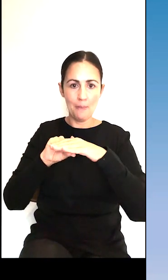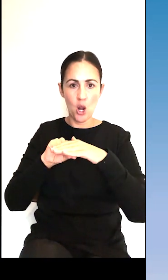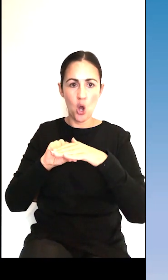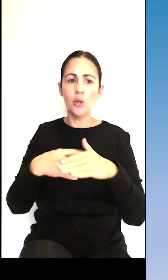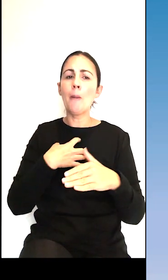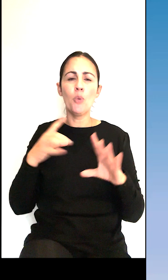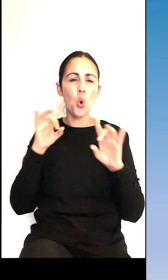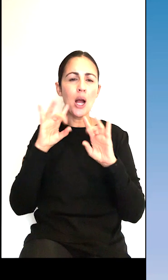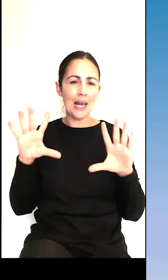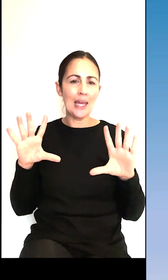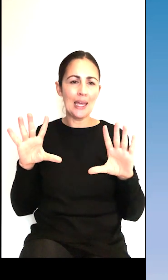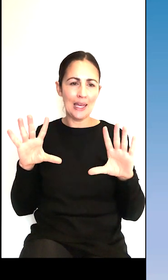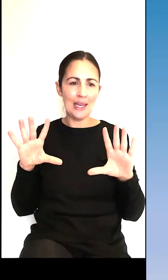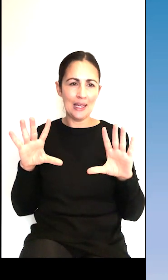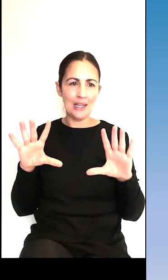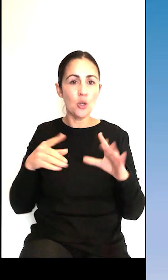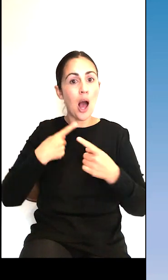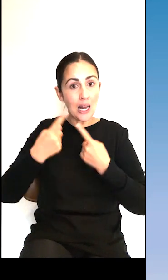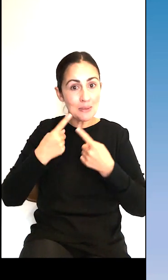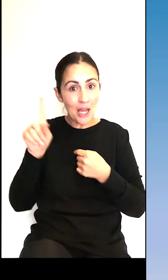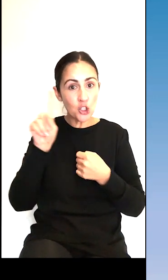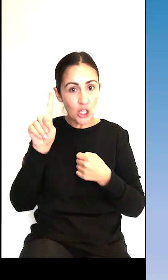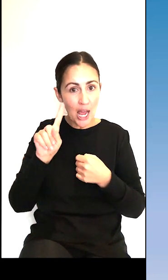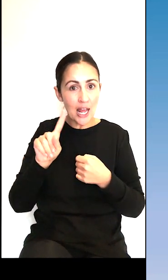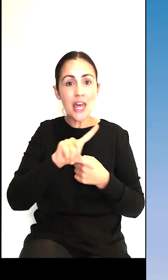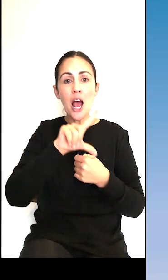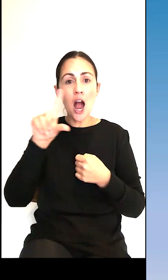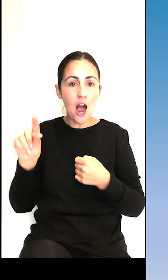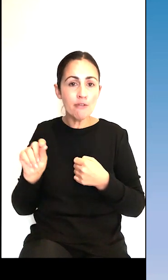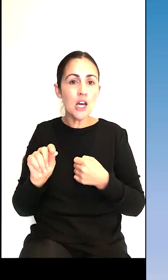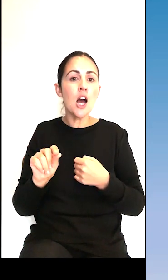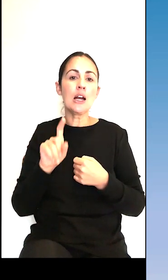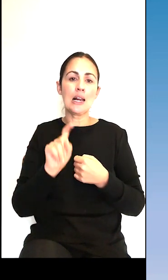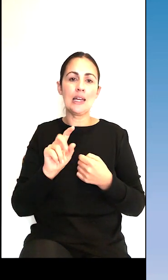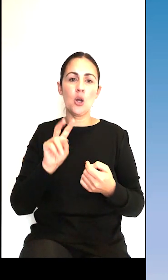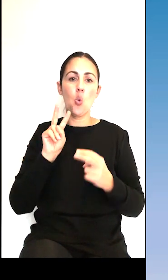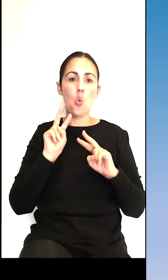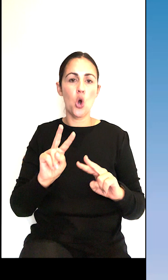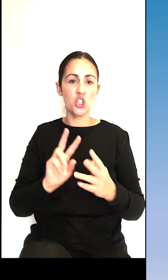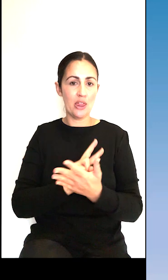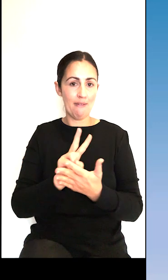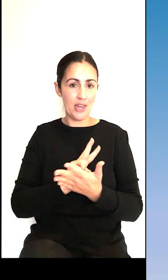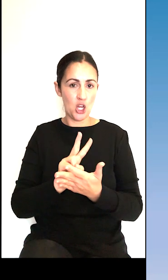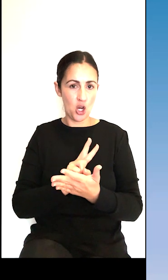and you can use that as a takeaway resource after this session is finished. But right now I will also go through the steps with you one by one.